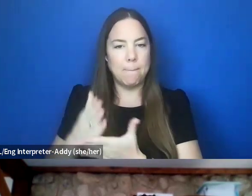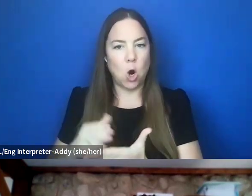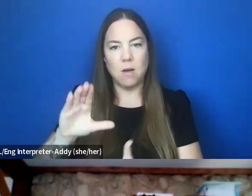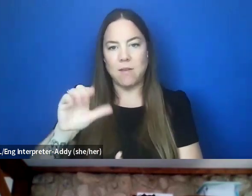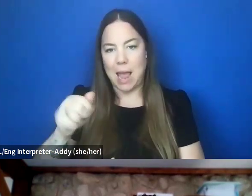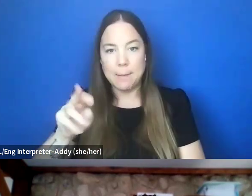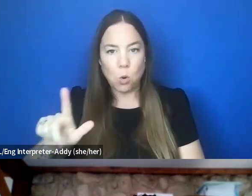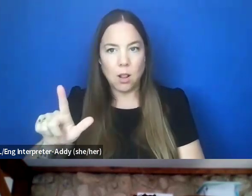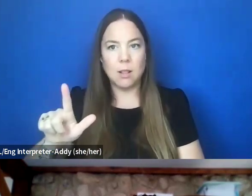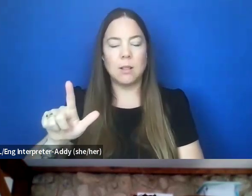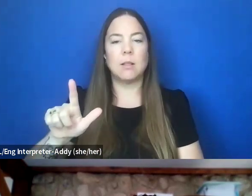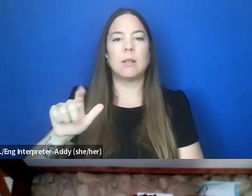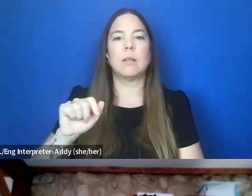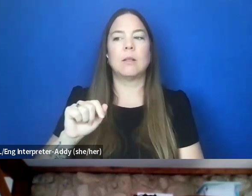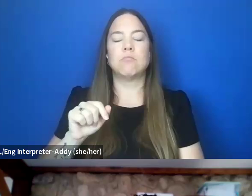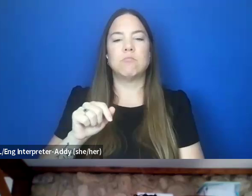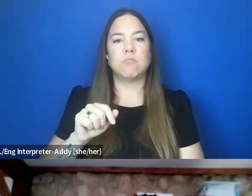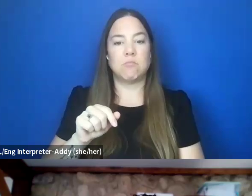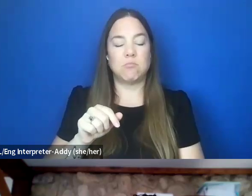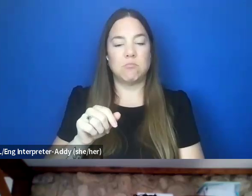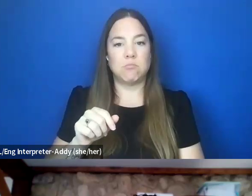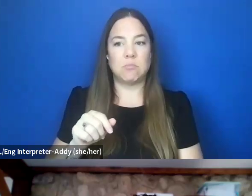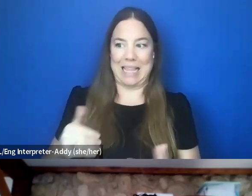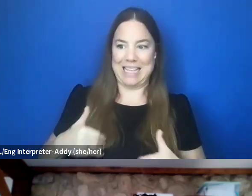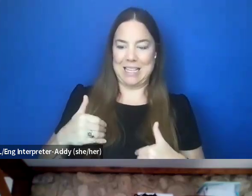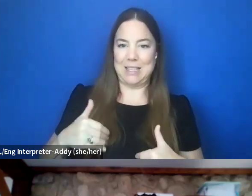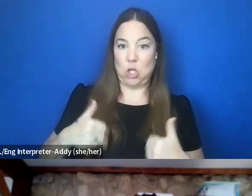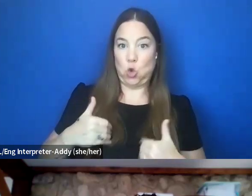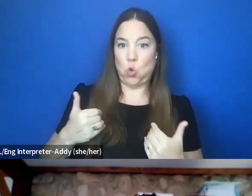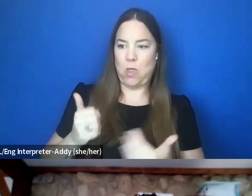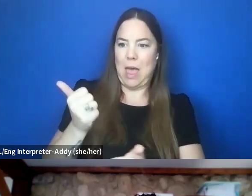Elissa w/ APRIL: That assists with you youth with disabilities in rural America.